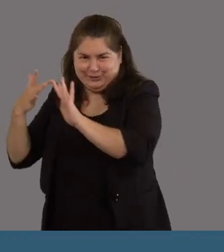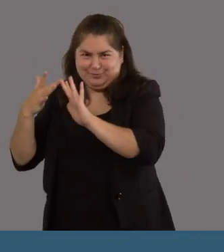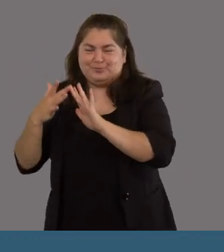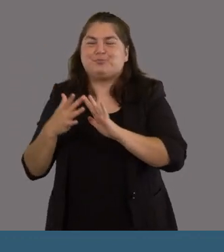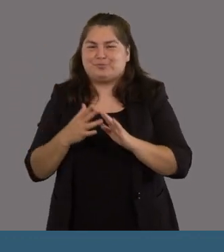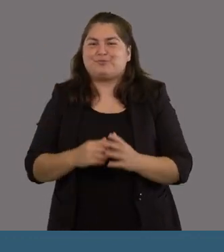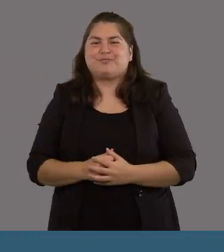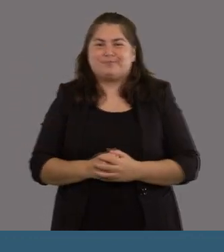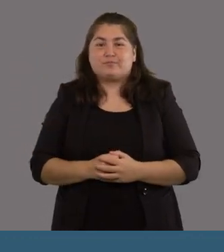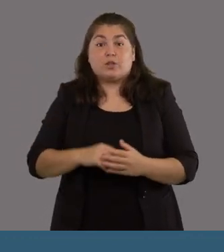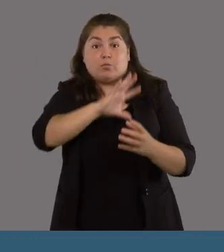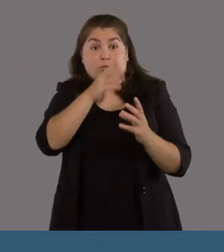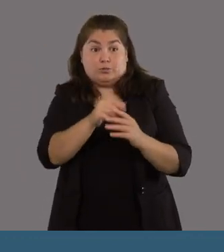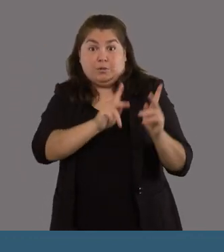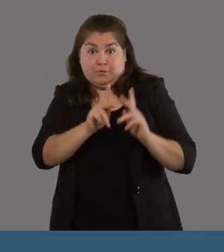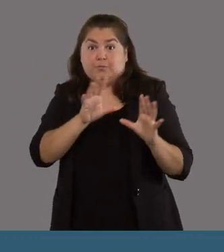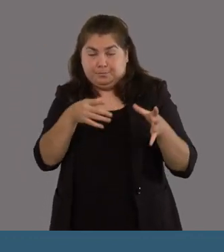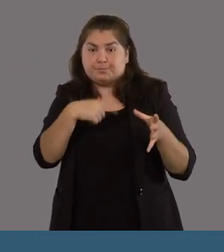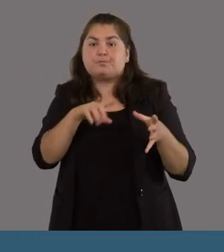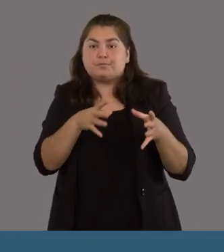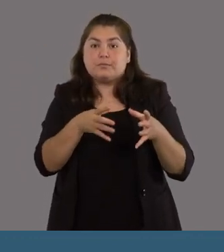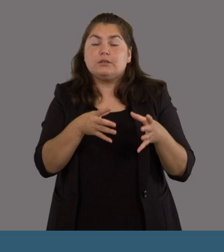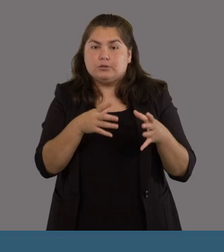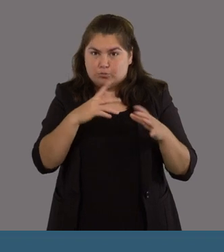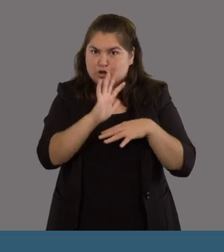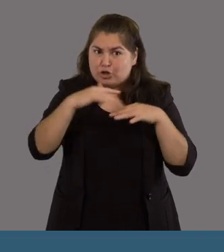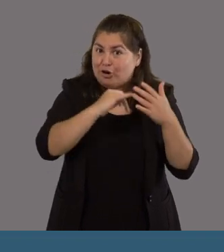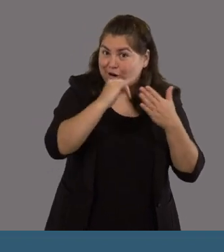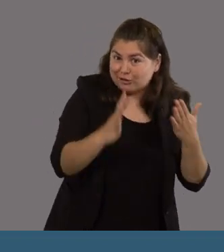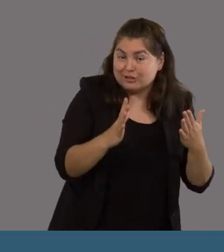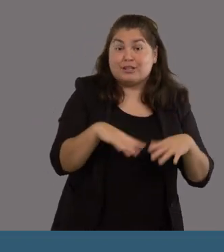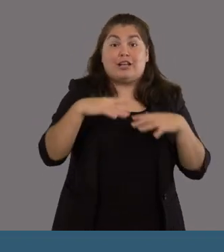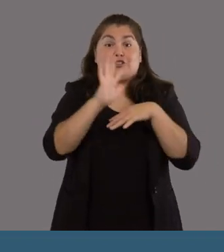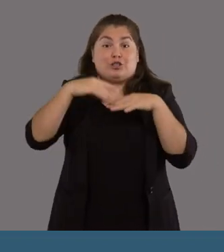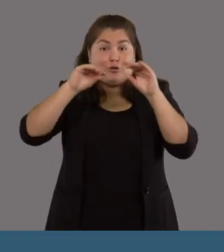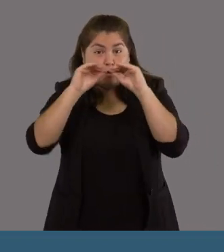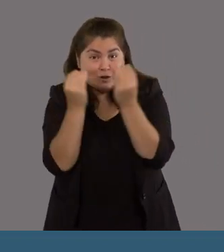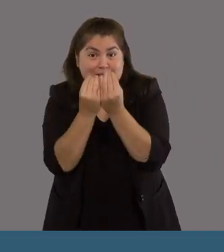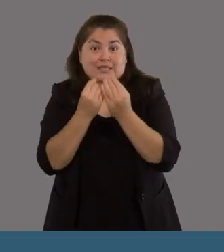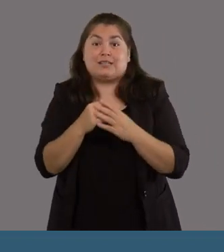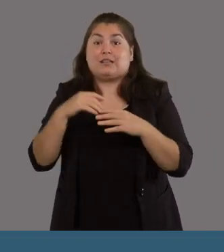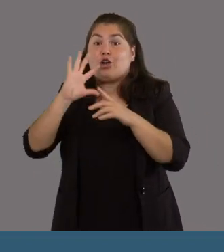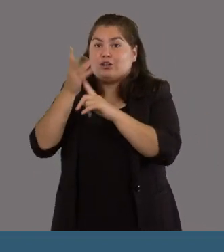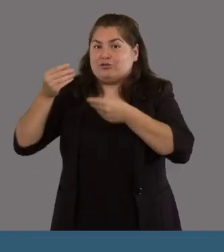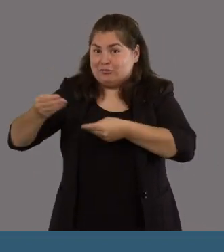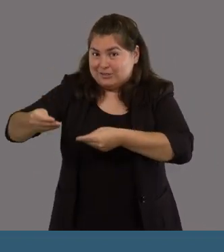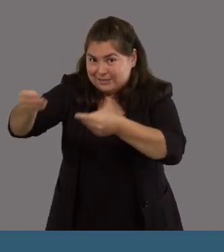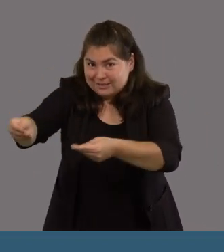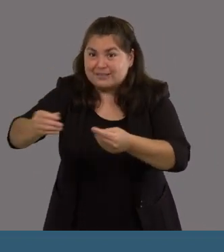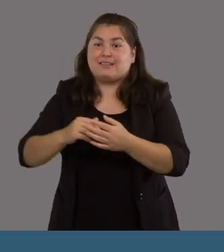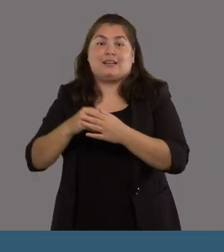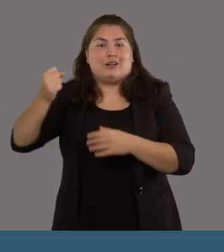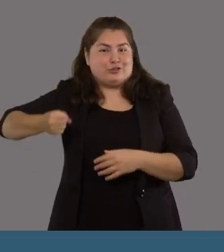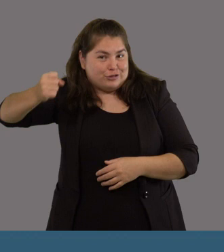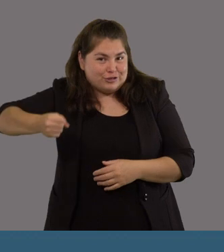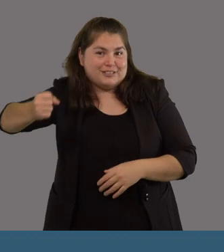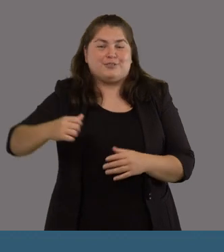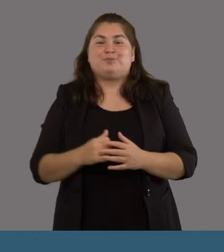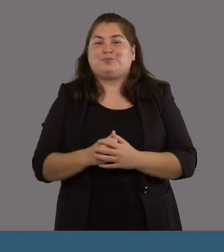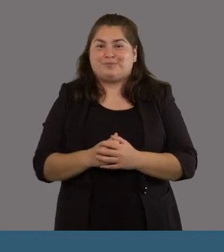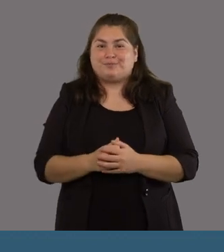Participants included, Indigenous artists, Indigenous organizations, cultural carriers, and Elders.